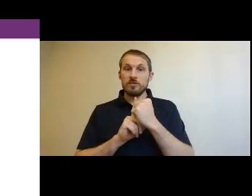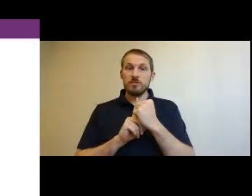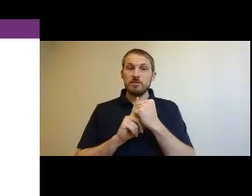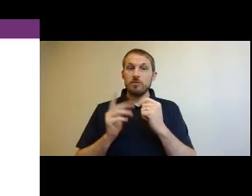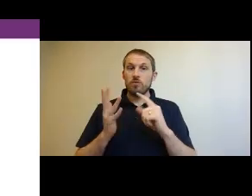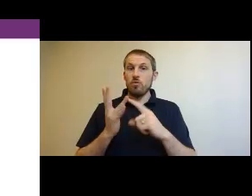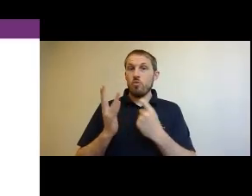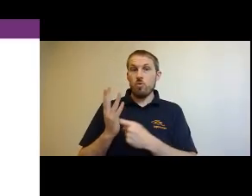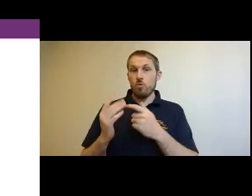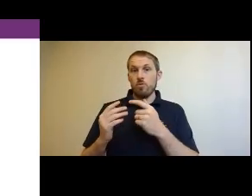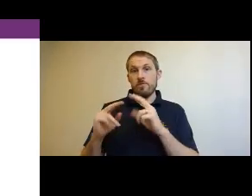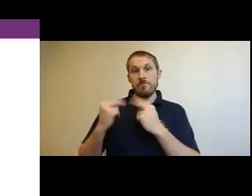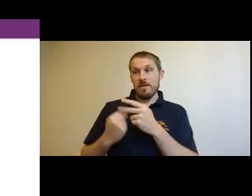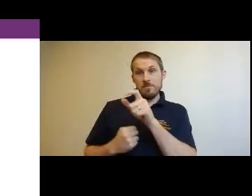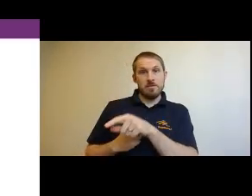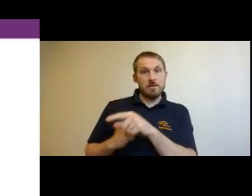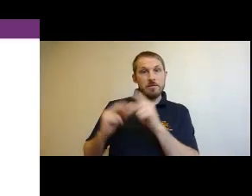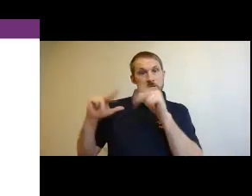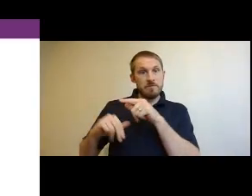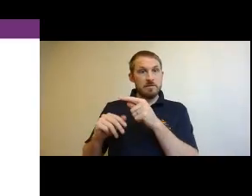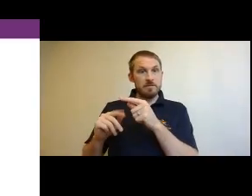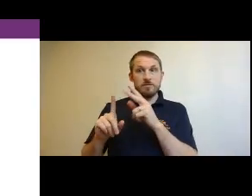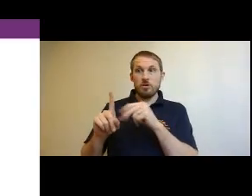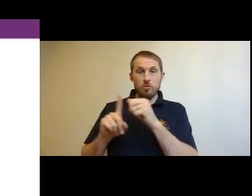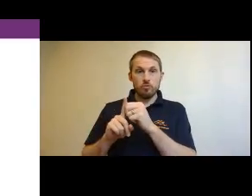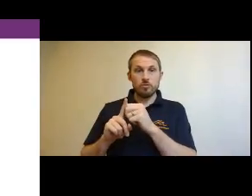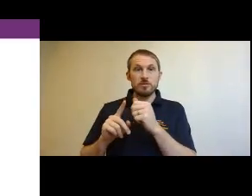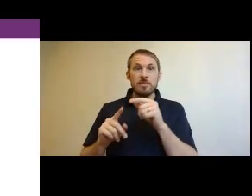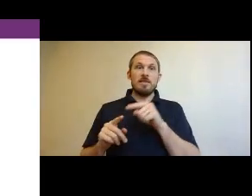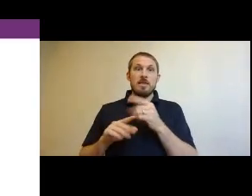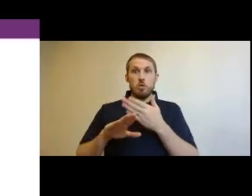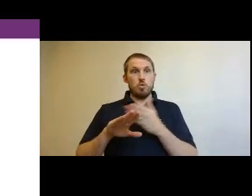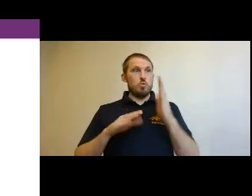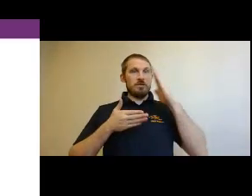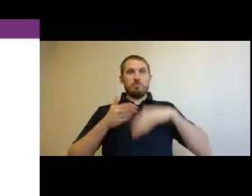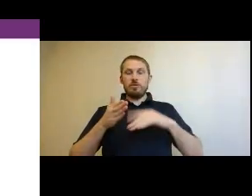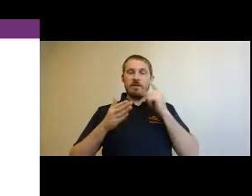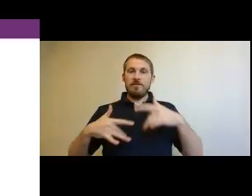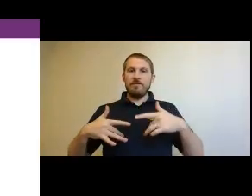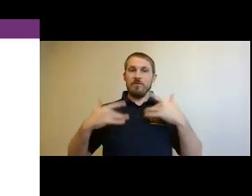care for, the experience can feel confusing, overwhelming, and emotionally demanding.